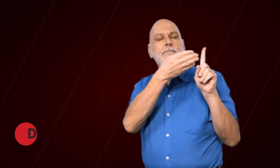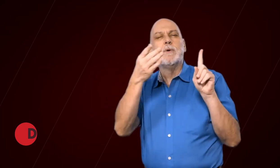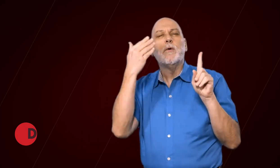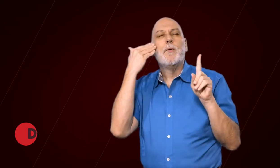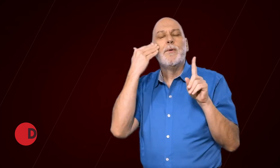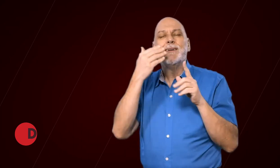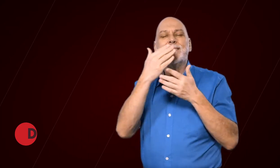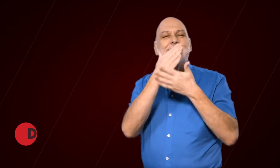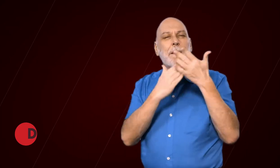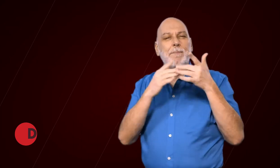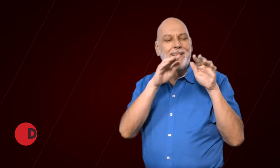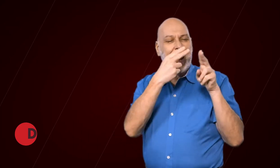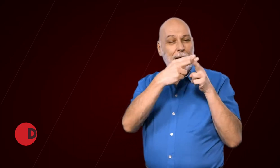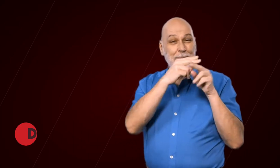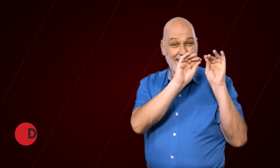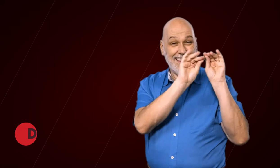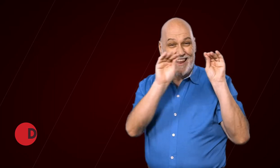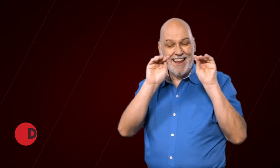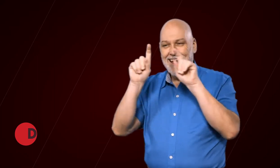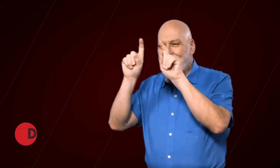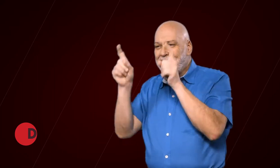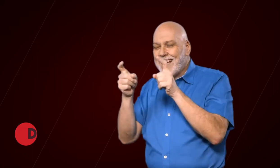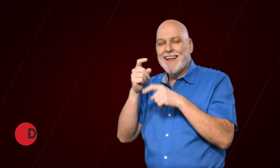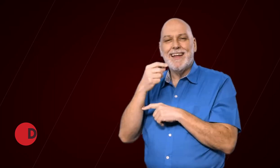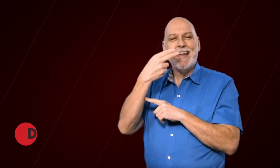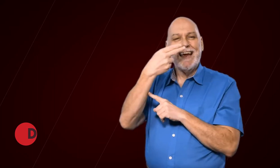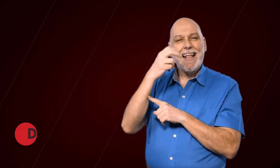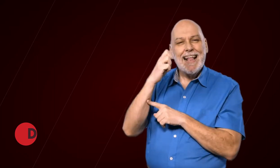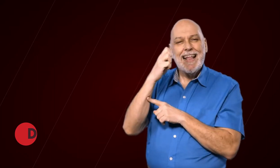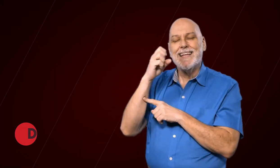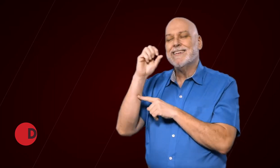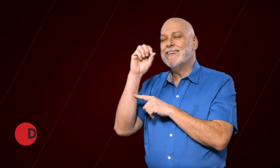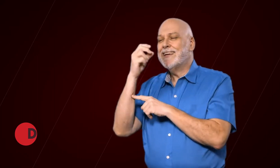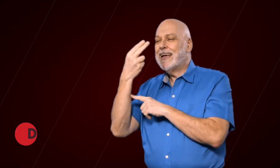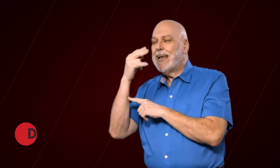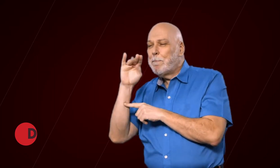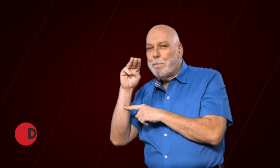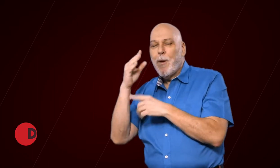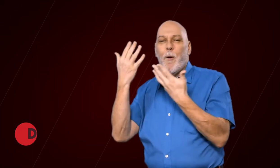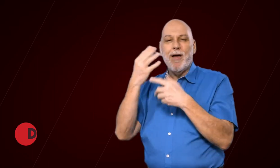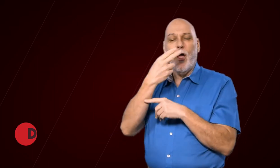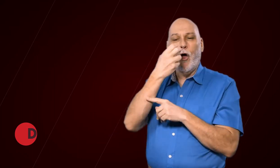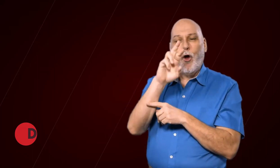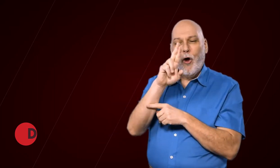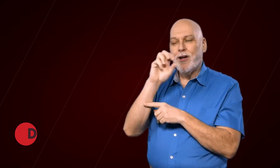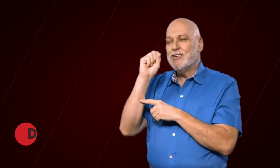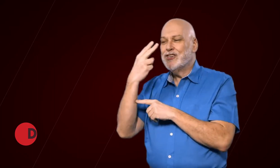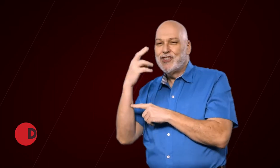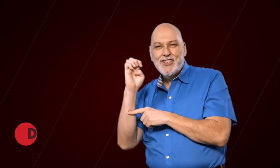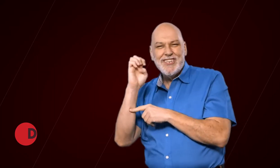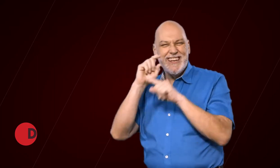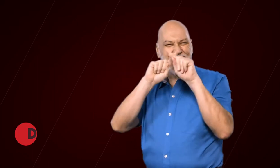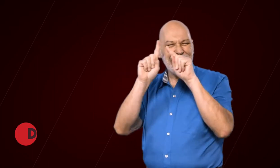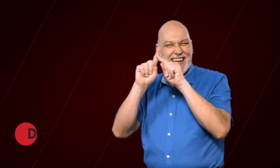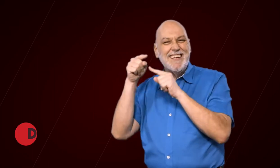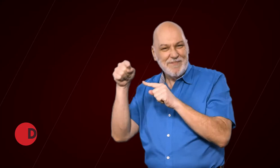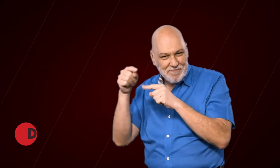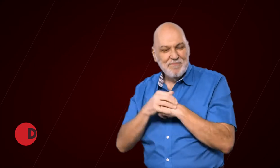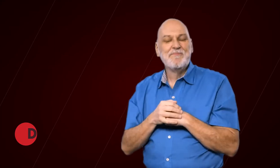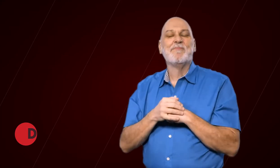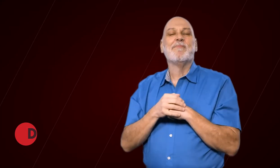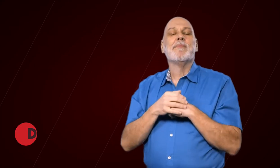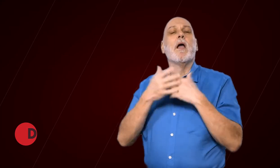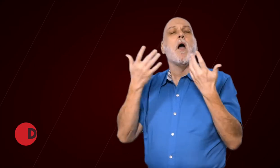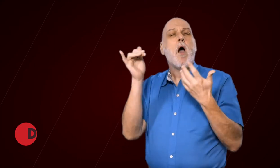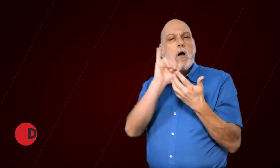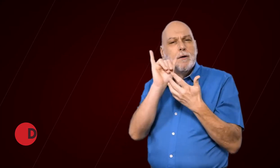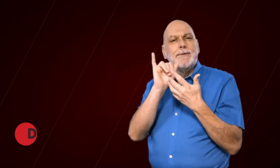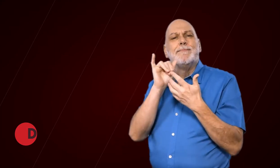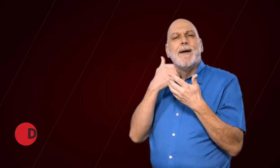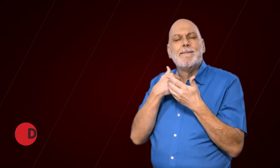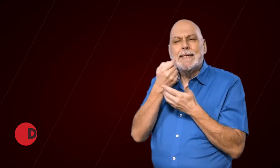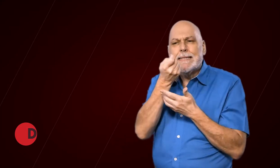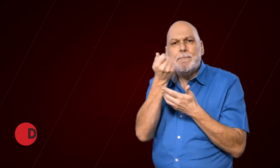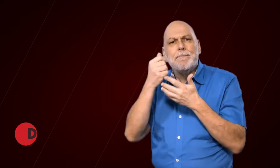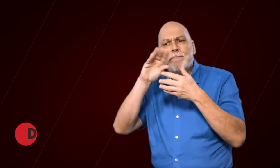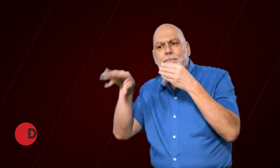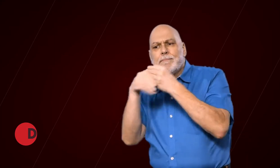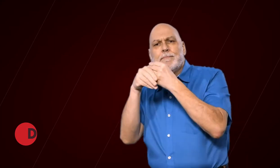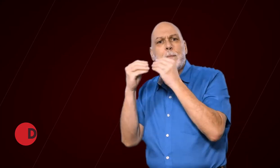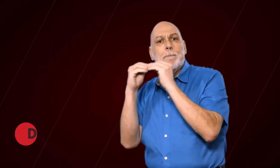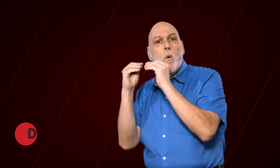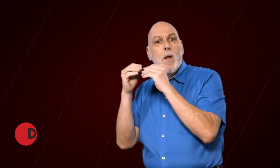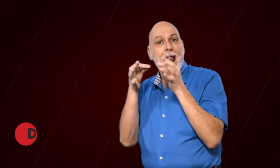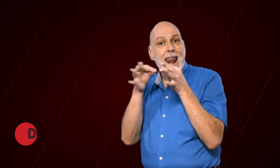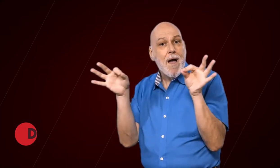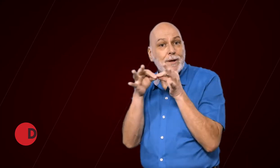There will be questions on gender expression,